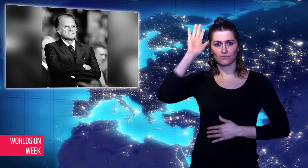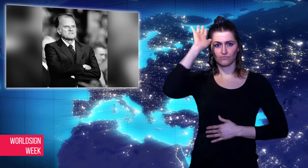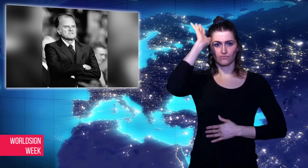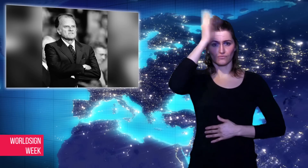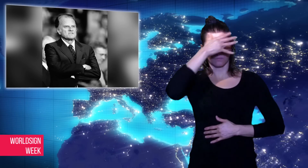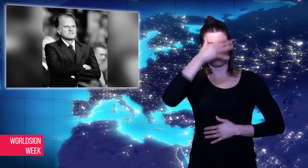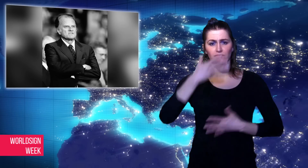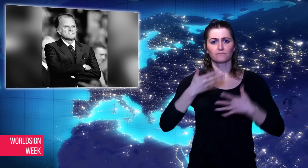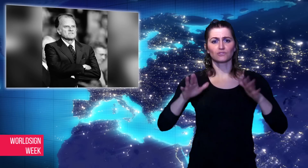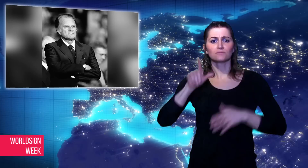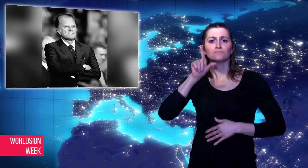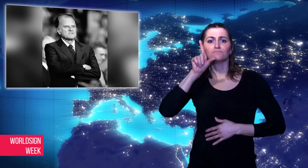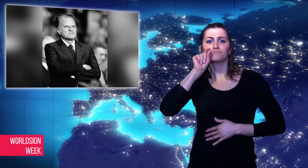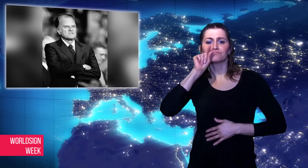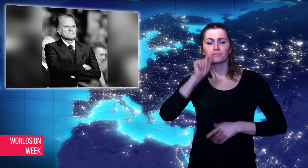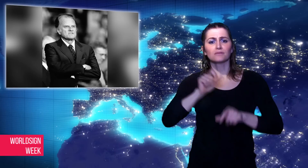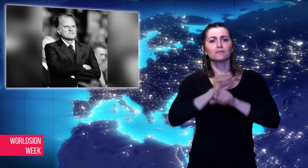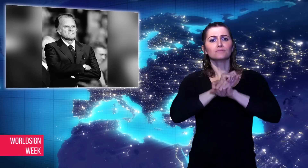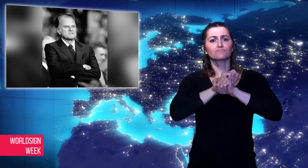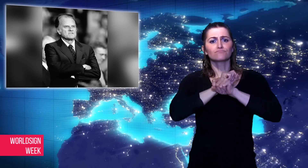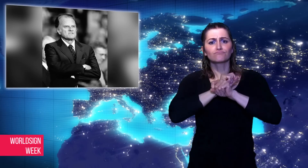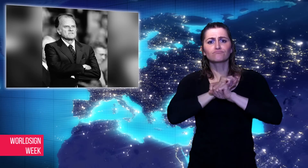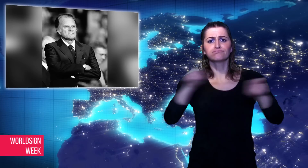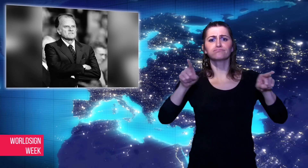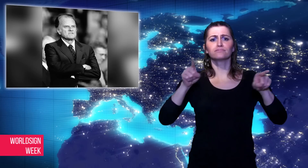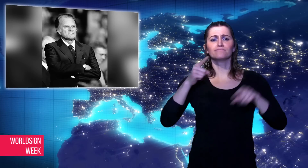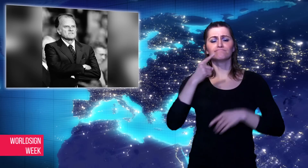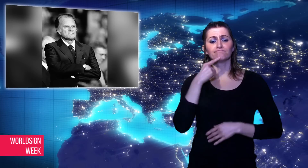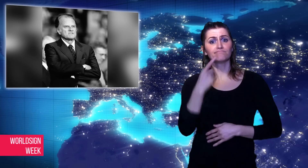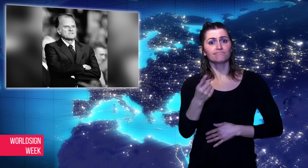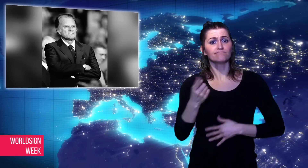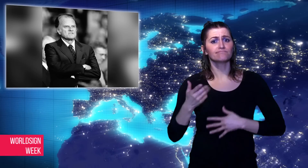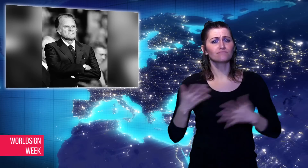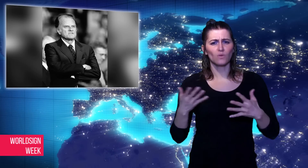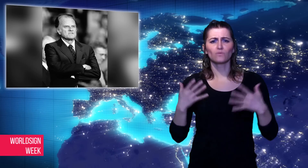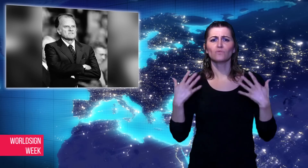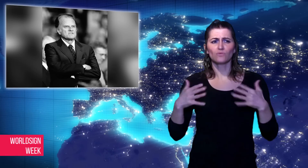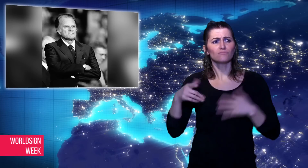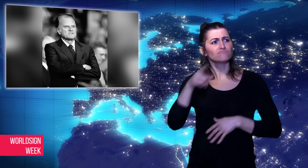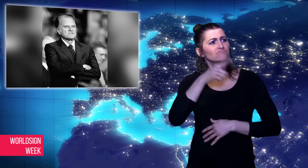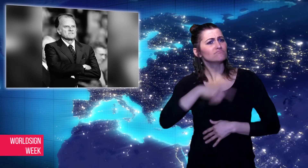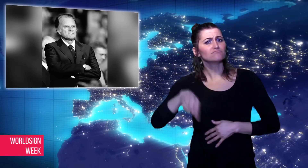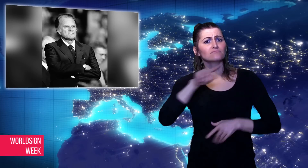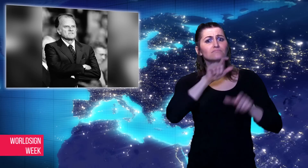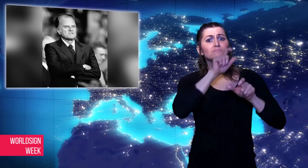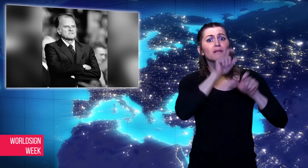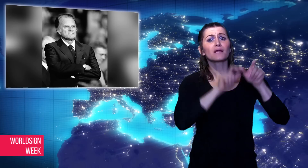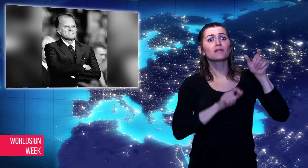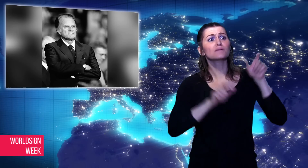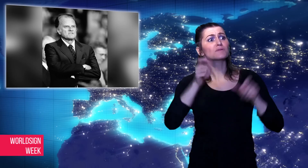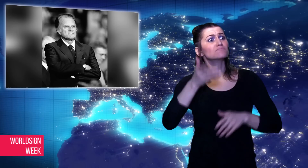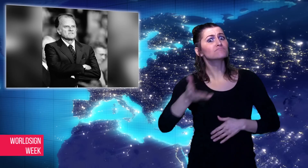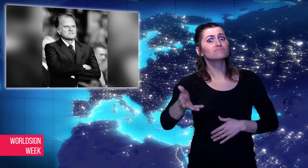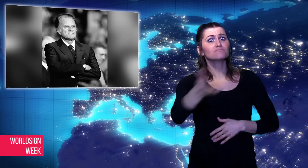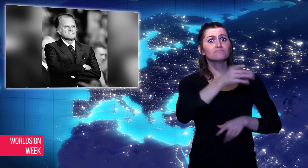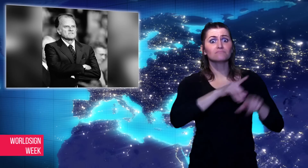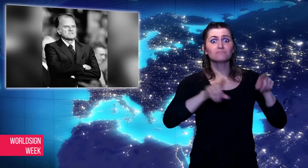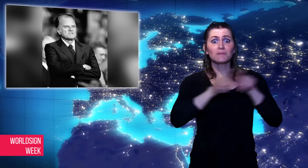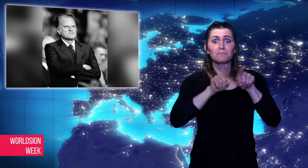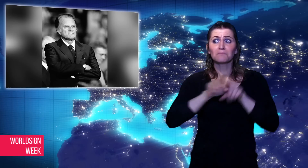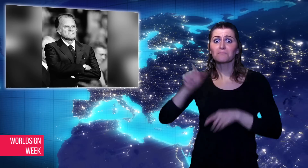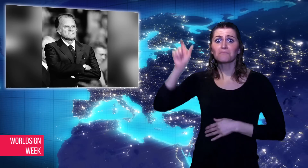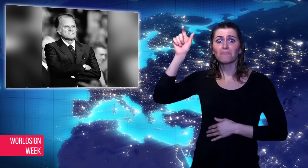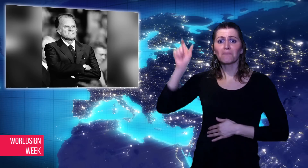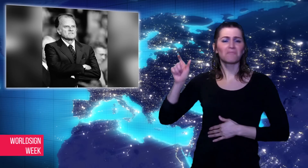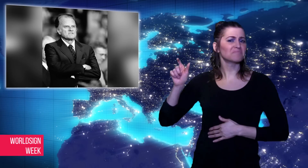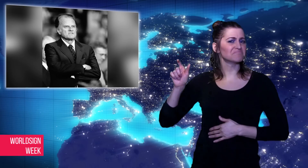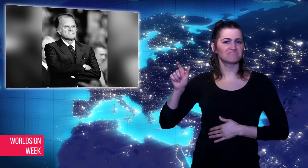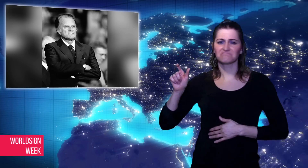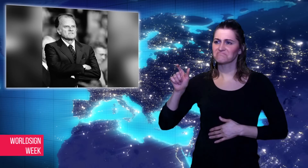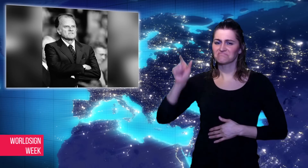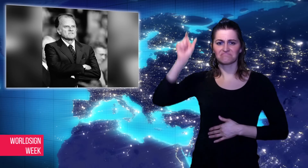president Donald Trump tweeting: “There